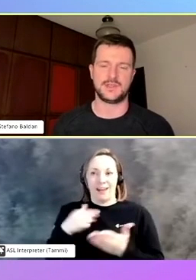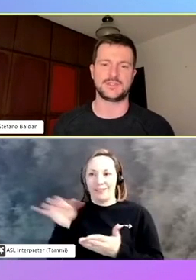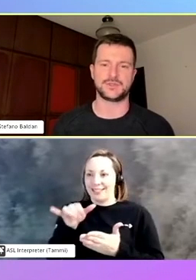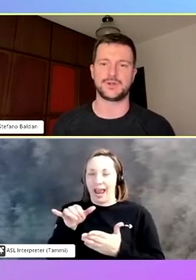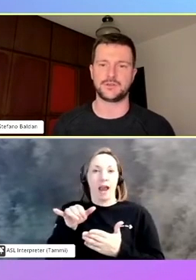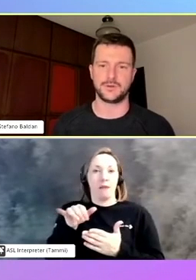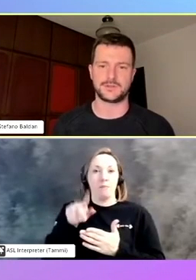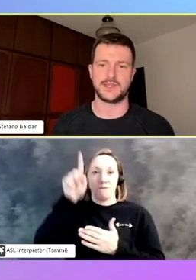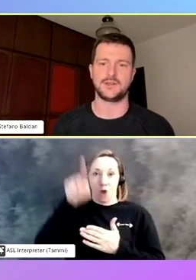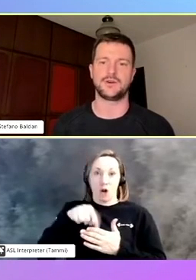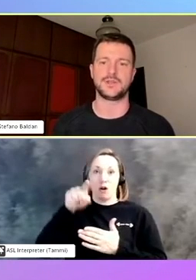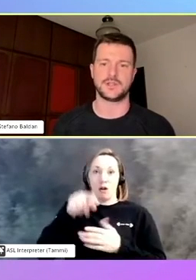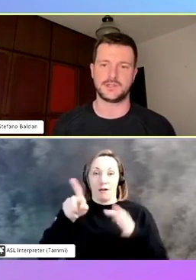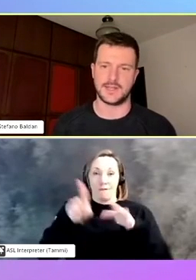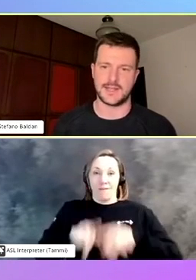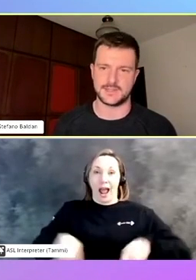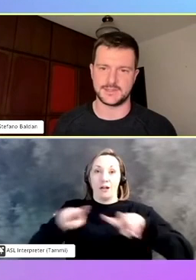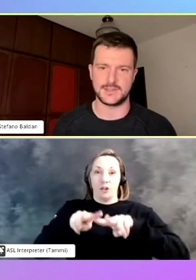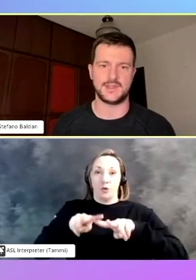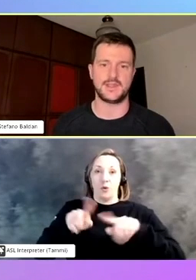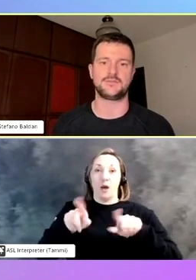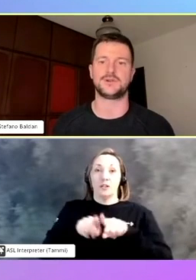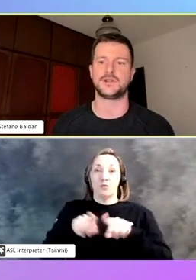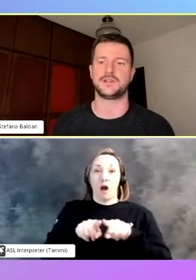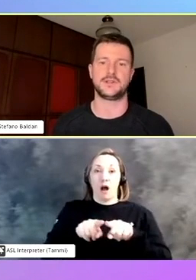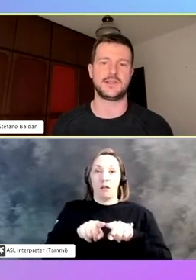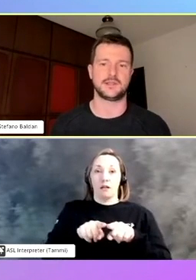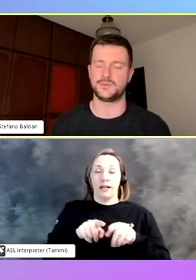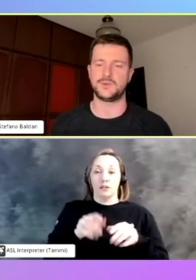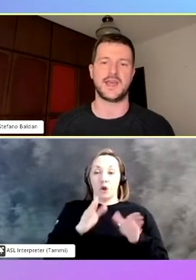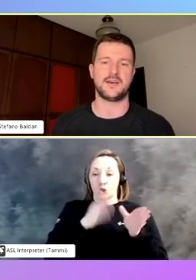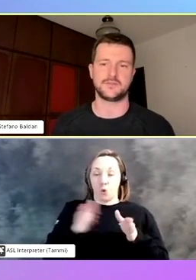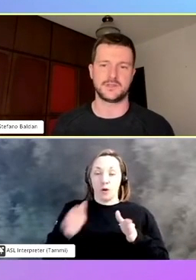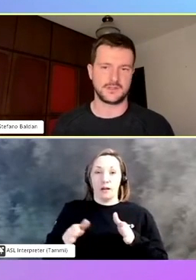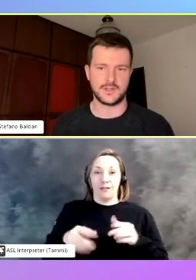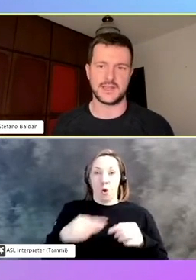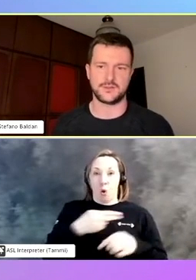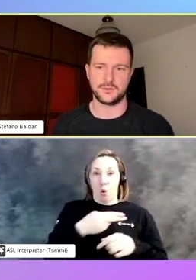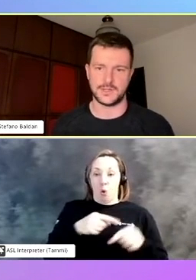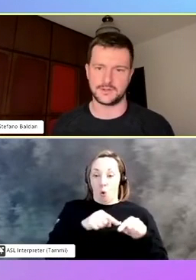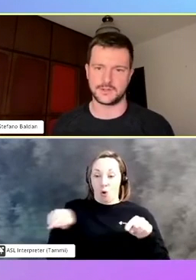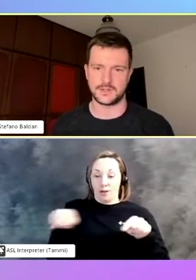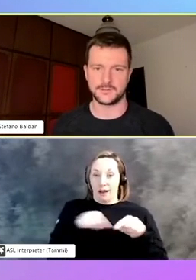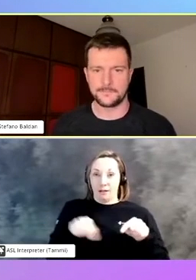do you have an accessibility road map, training and accessibility, documented process for tracking